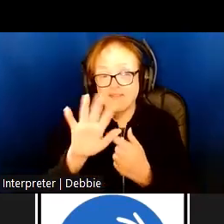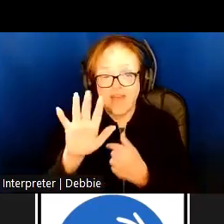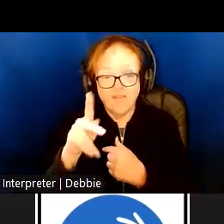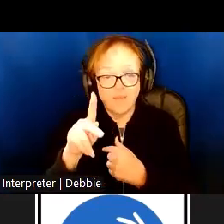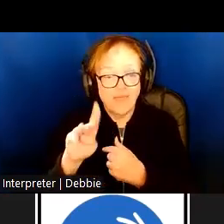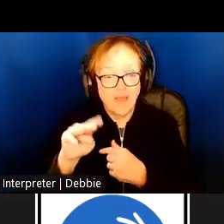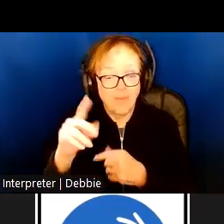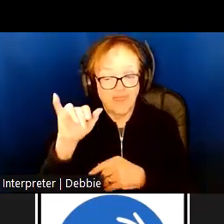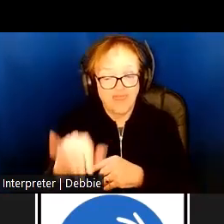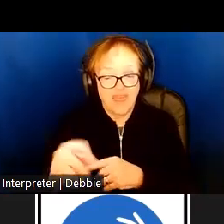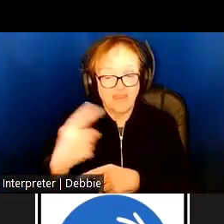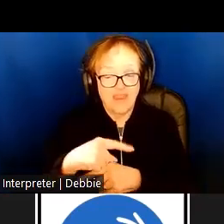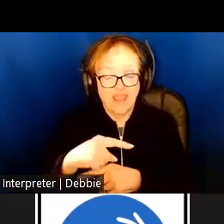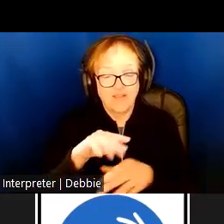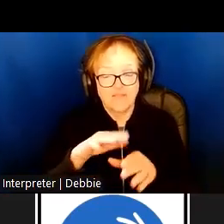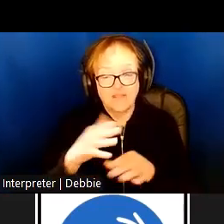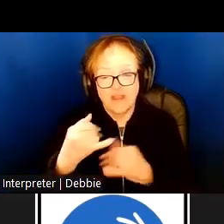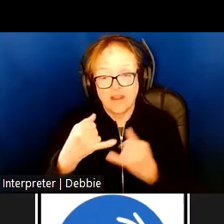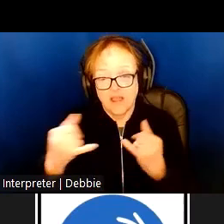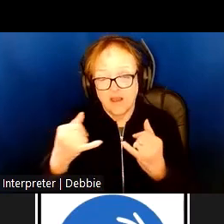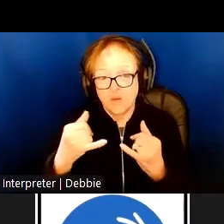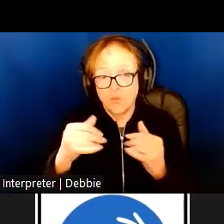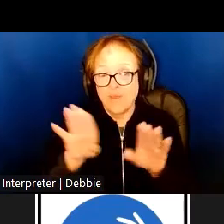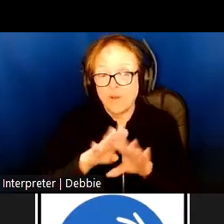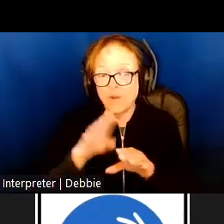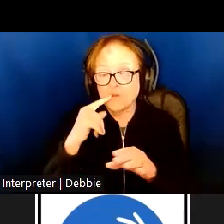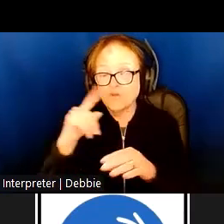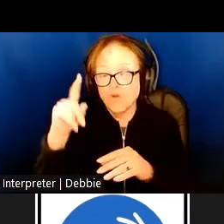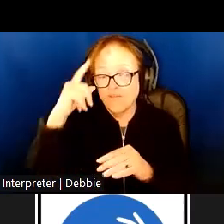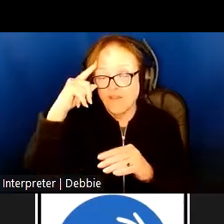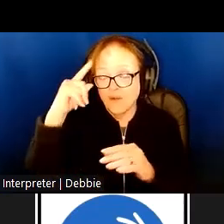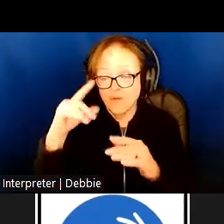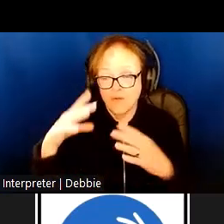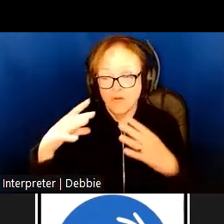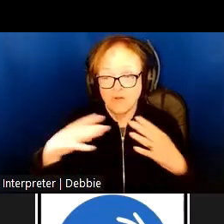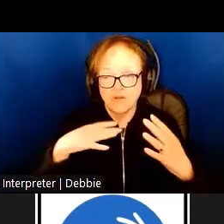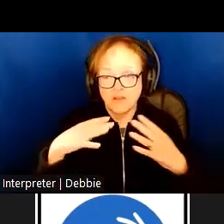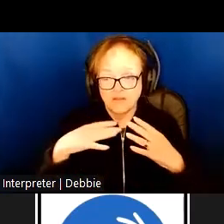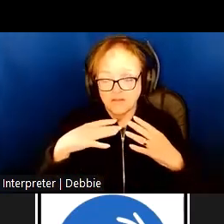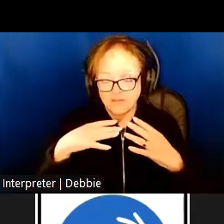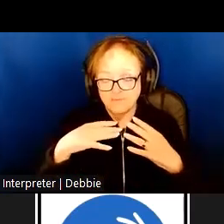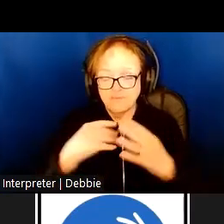are also closed on federal holidays. I do want to mention that applicants receive assistance